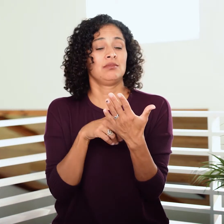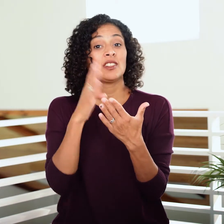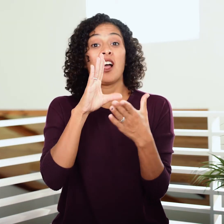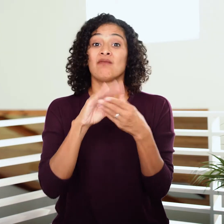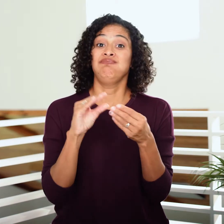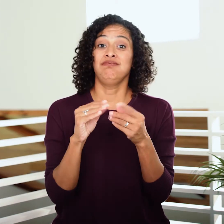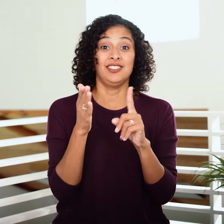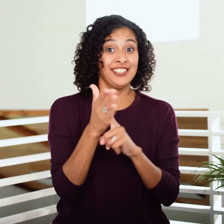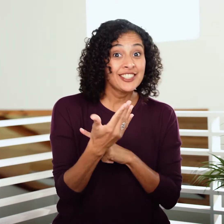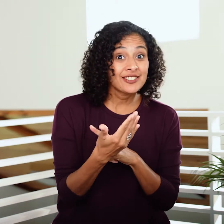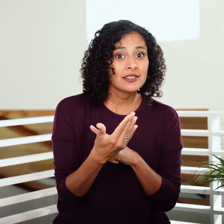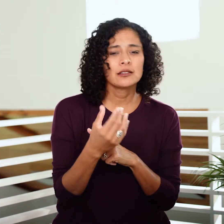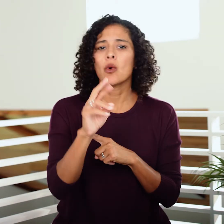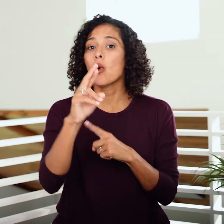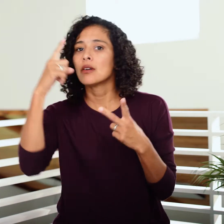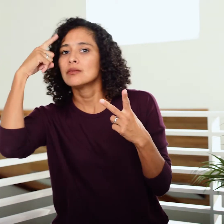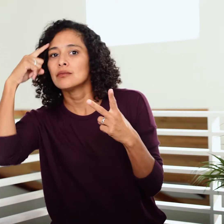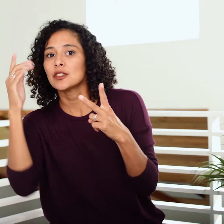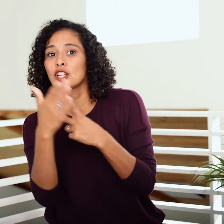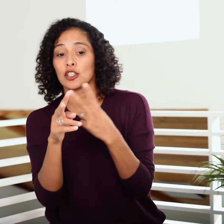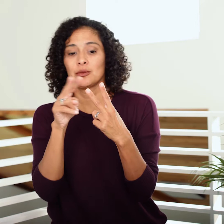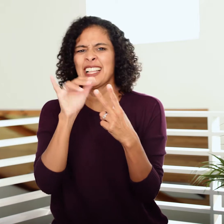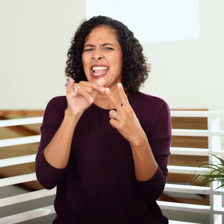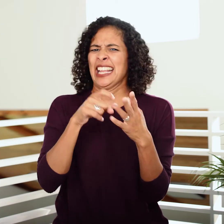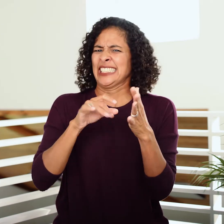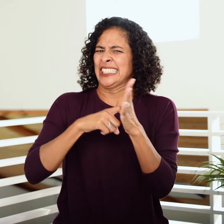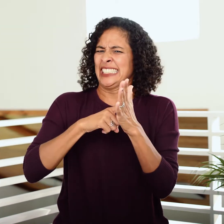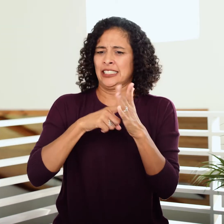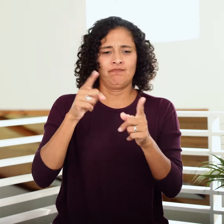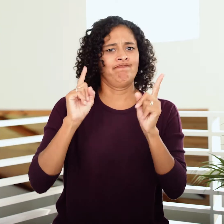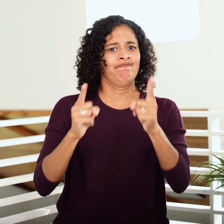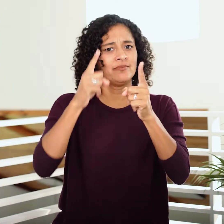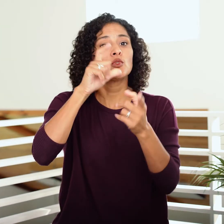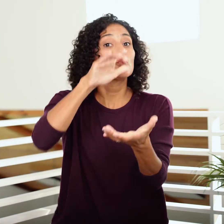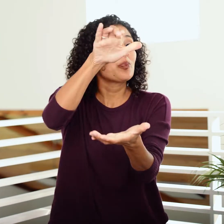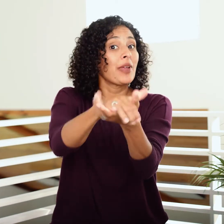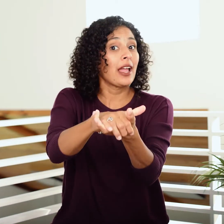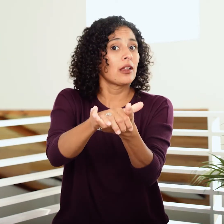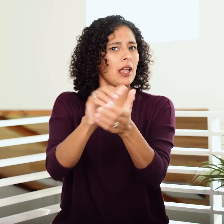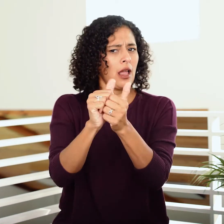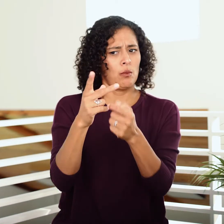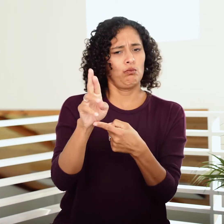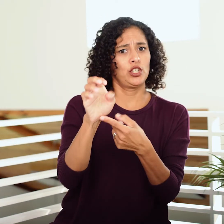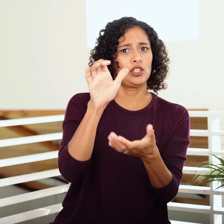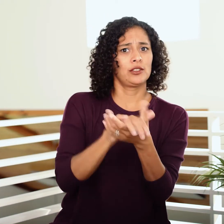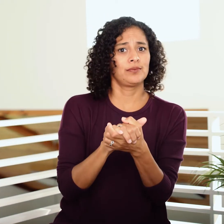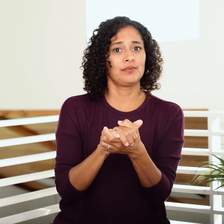God’s words on adultery or suspected adultery are ultimately a call for marital purity,